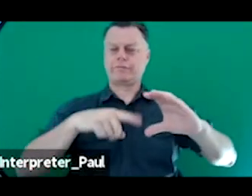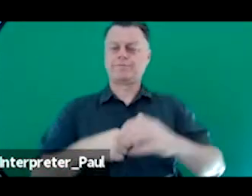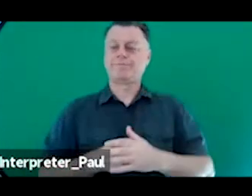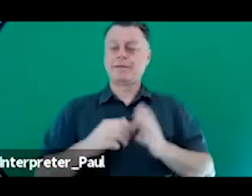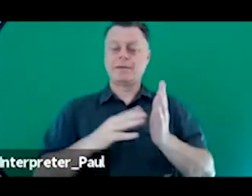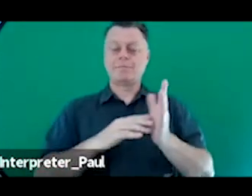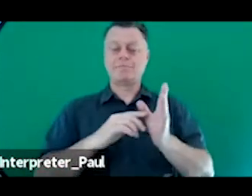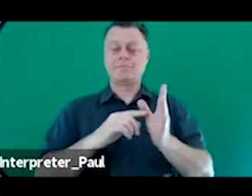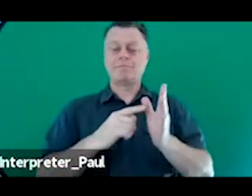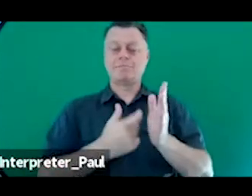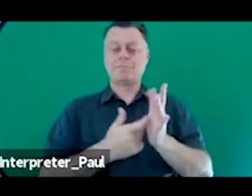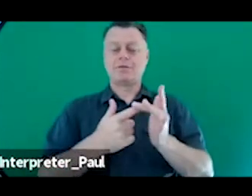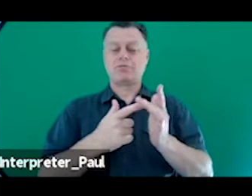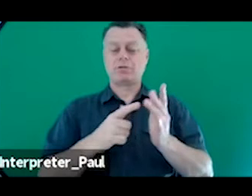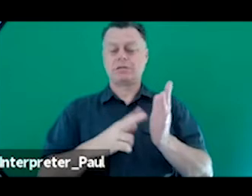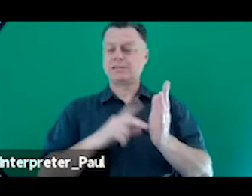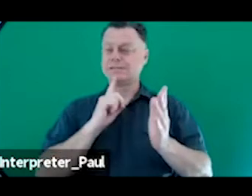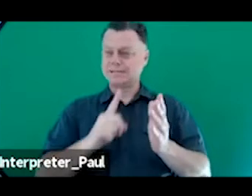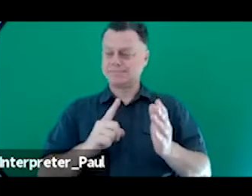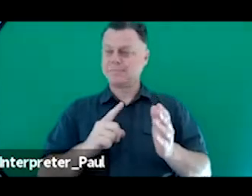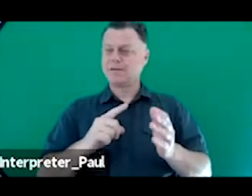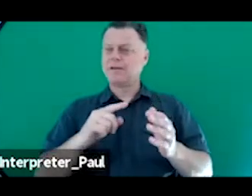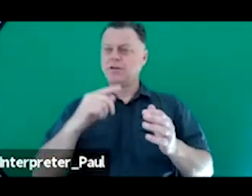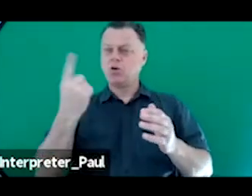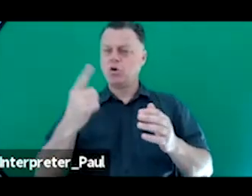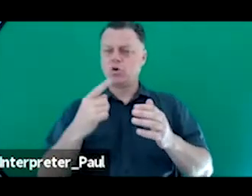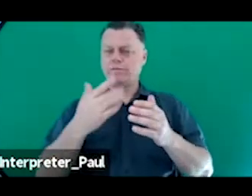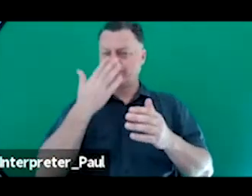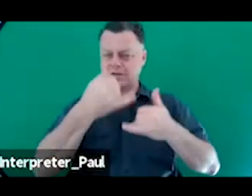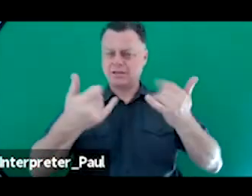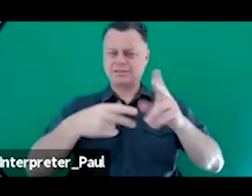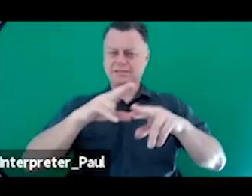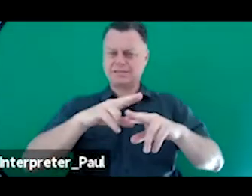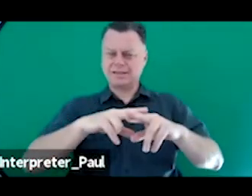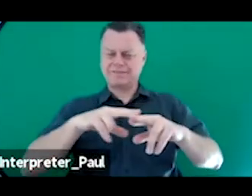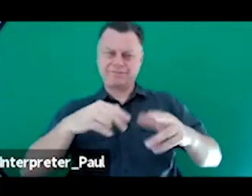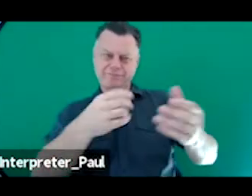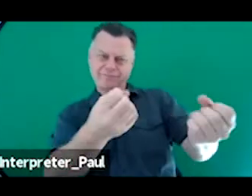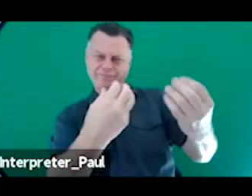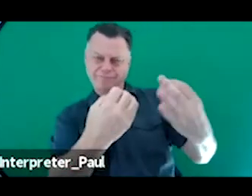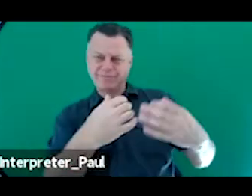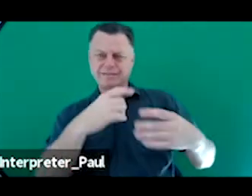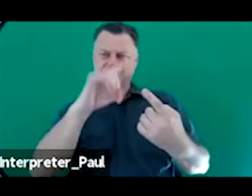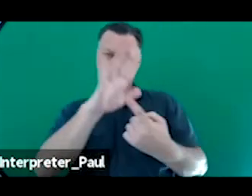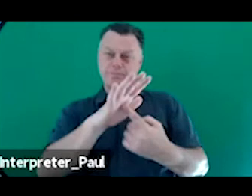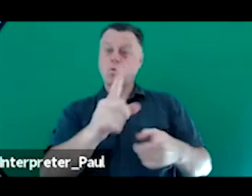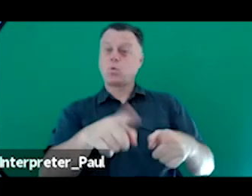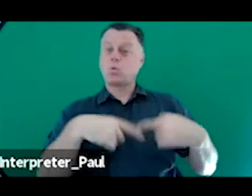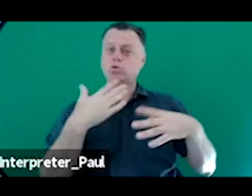workers at the coalface is vital. And that only by realising we are or can be all working together,